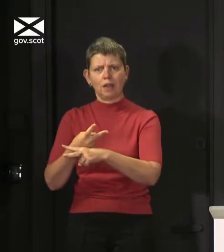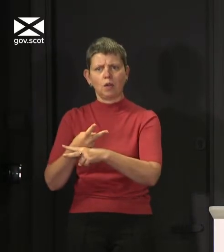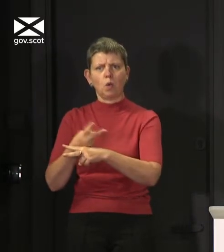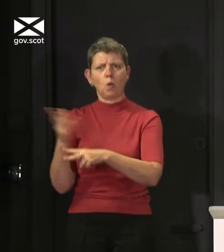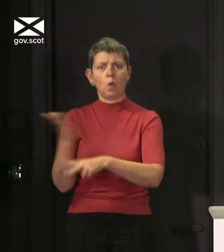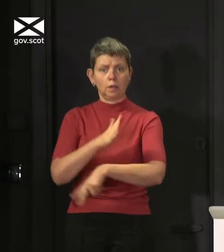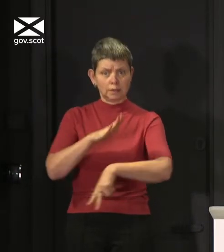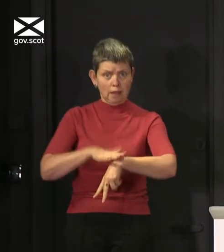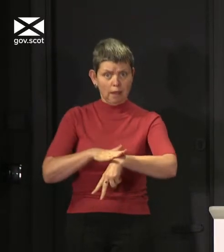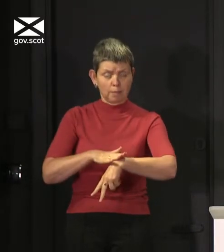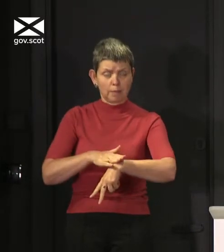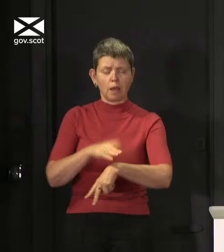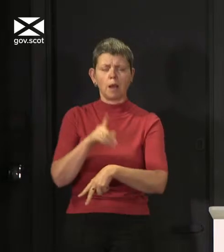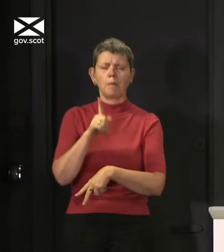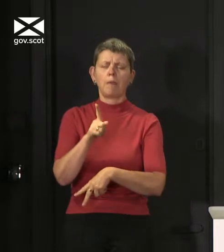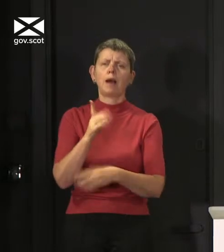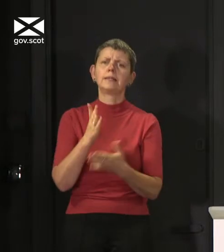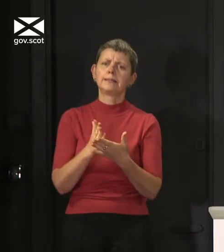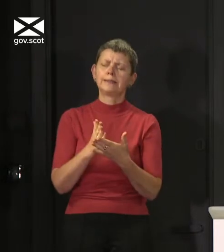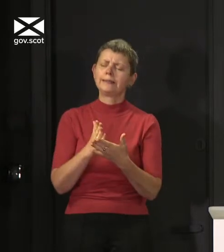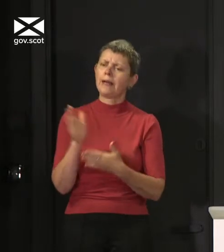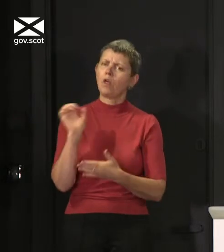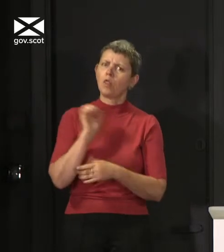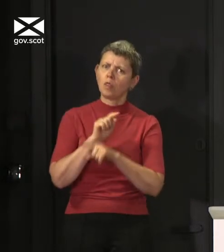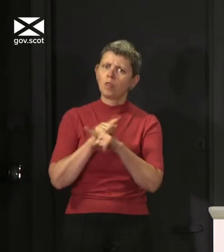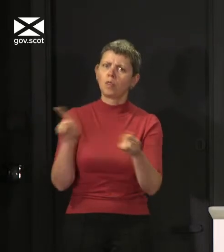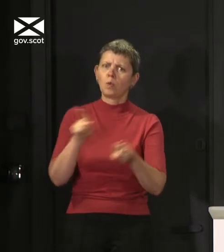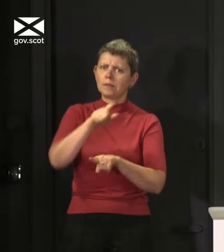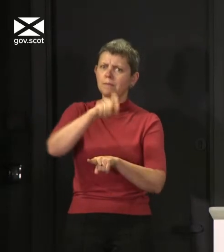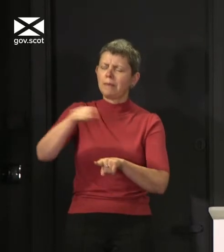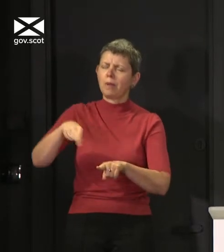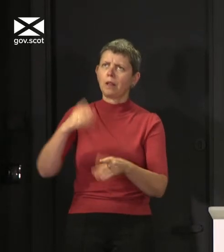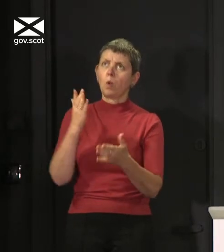is no doubt at all that our health and care workers have been challenged over the past